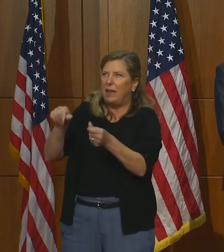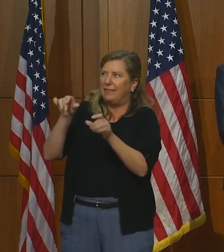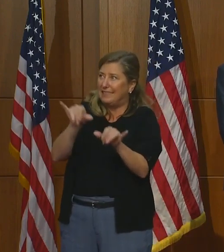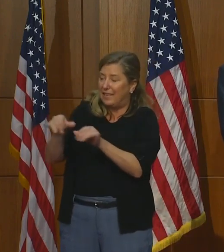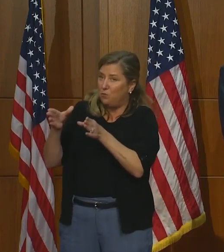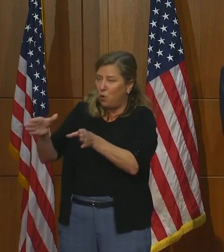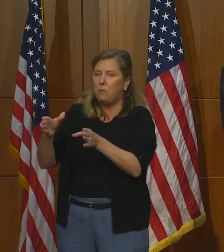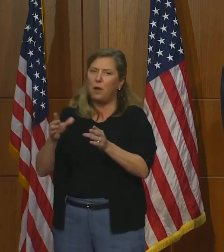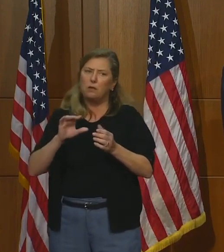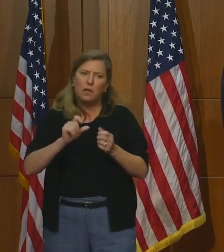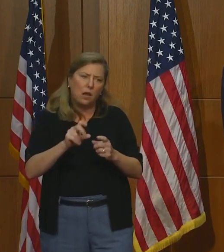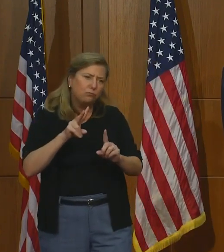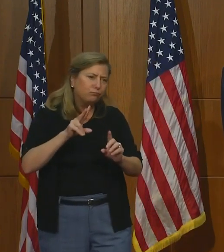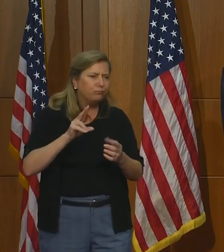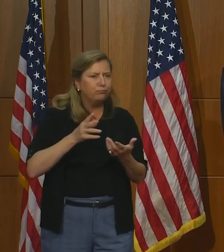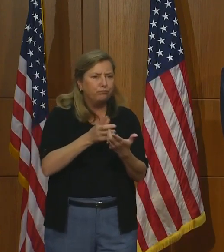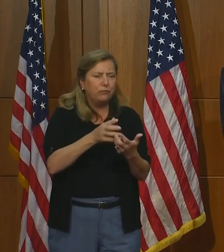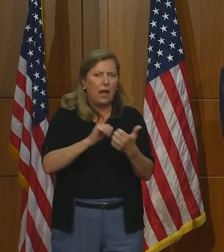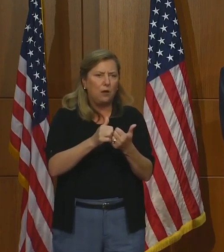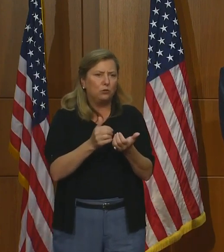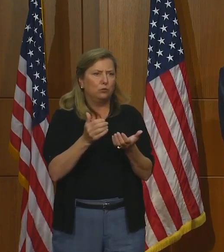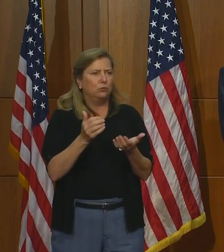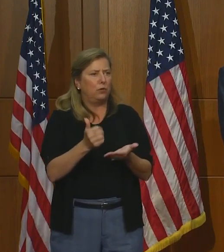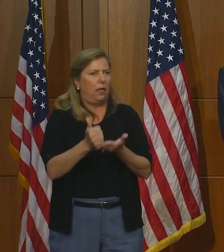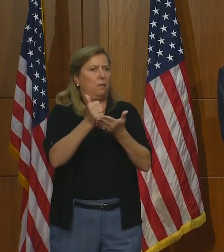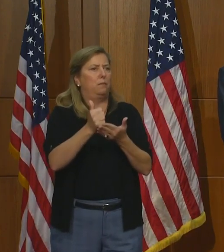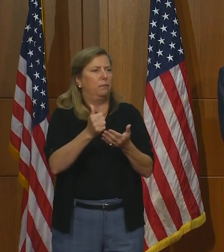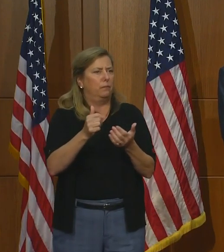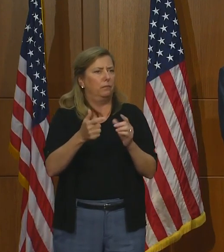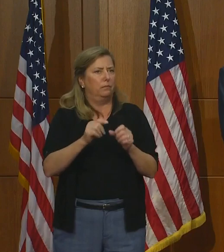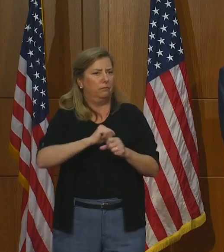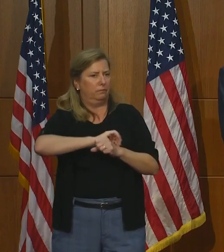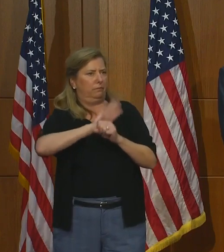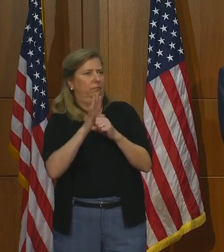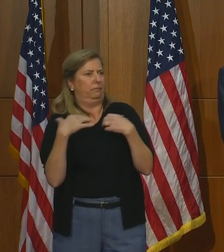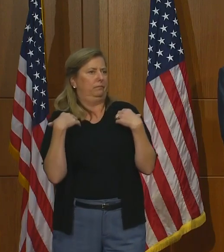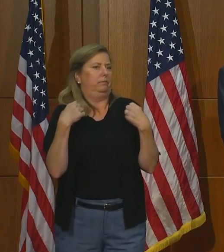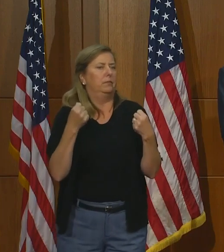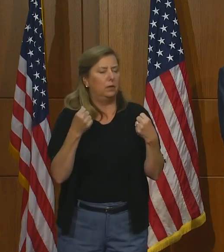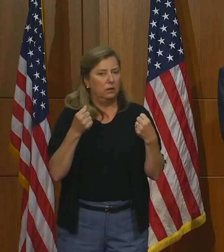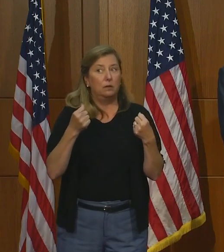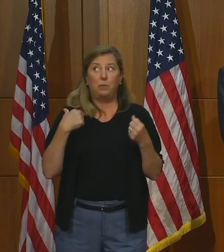HAS THAT TO BE SPENT MY TITLE ONE FUNDING IT CAN BE SPENT ON.